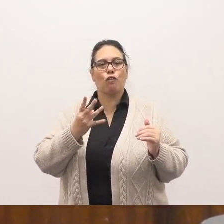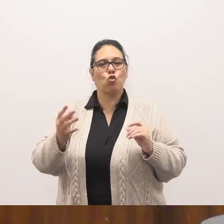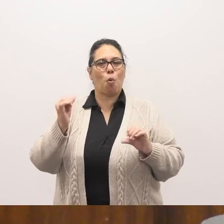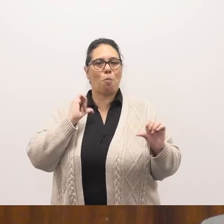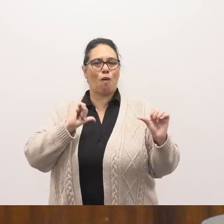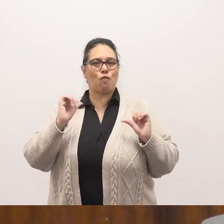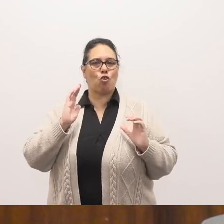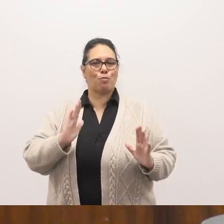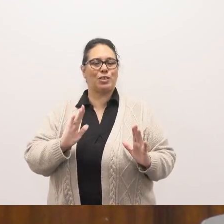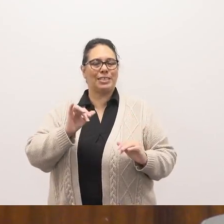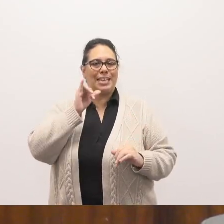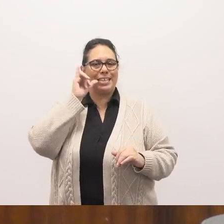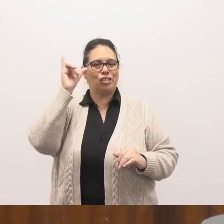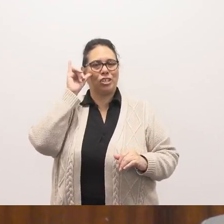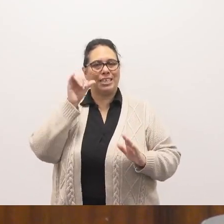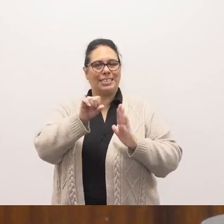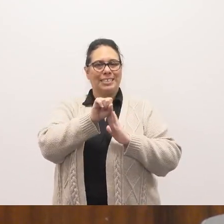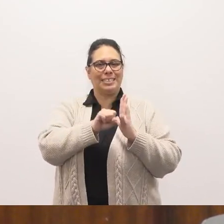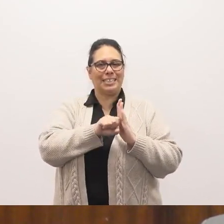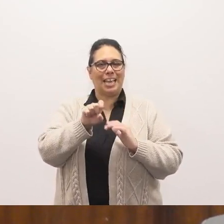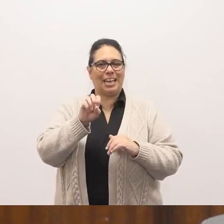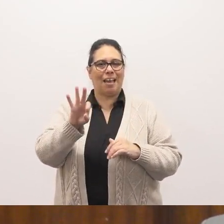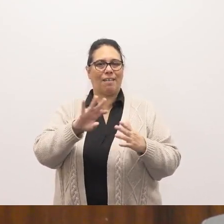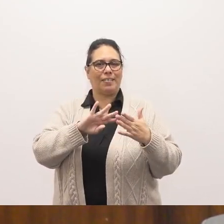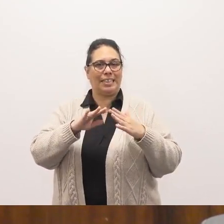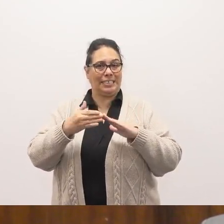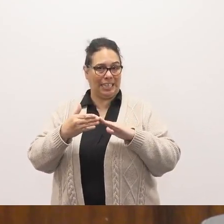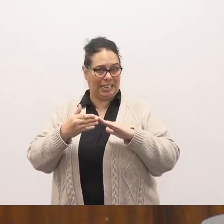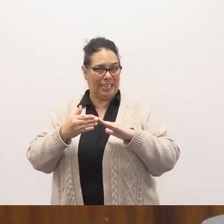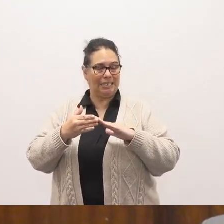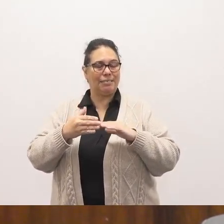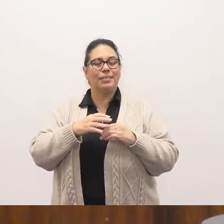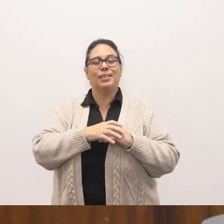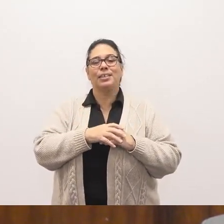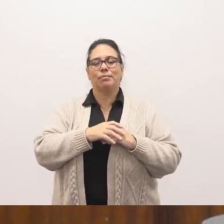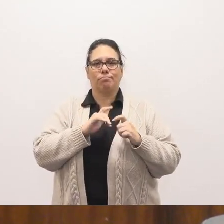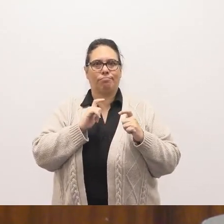State of the City, which was a very big event for our city